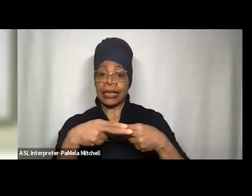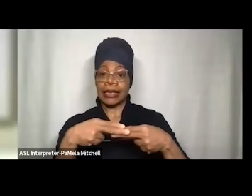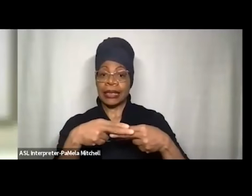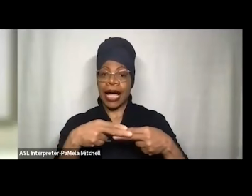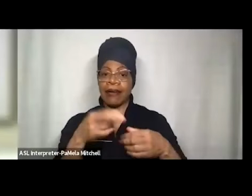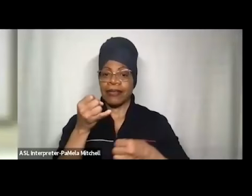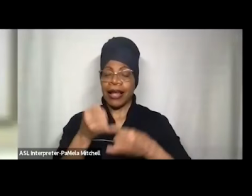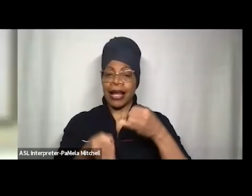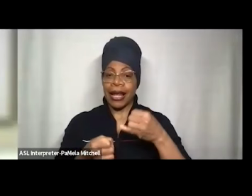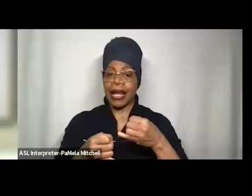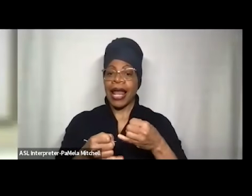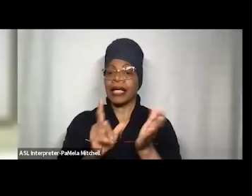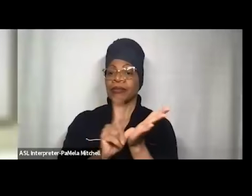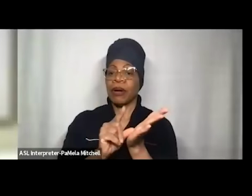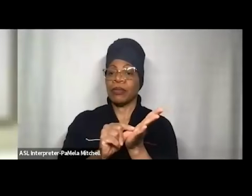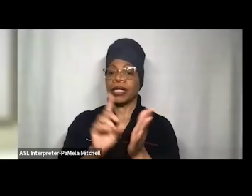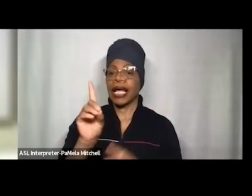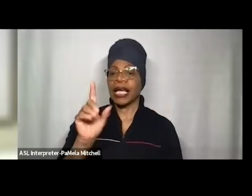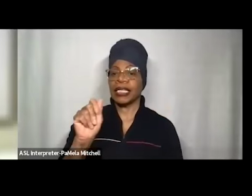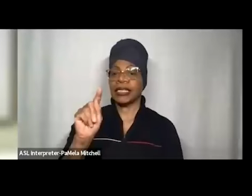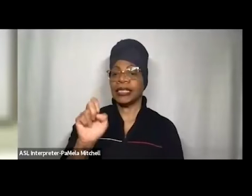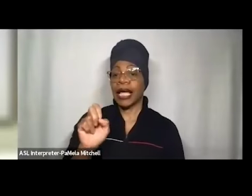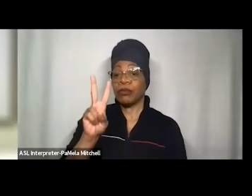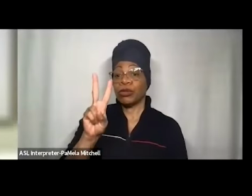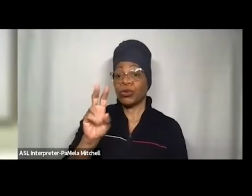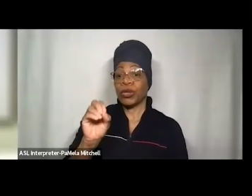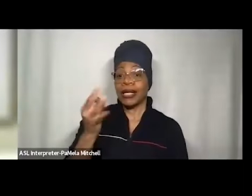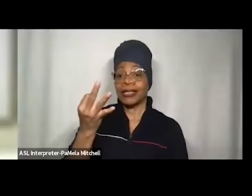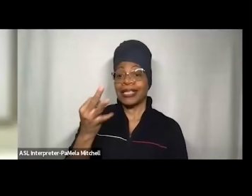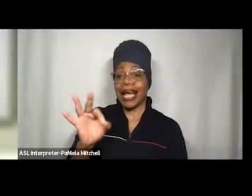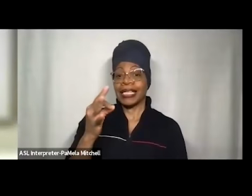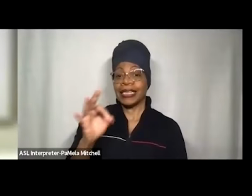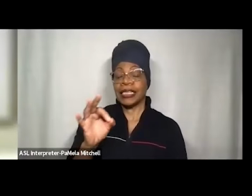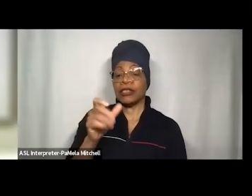for the third edition of this monograph was in 2019, published by SAMHSA,